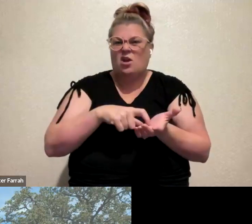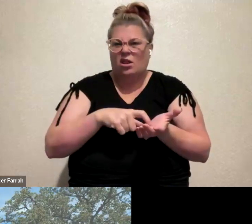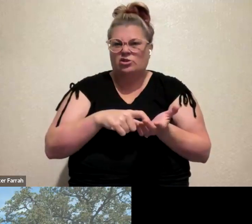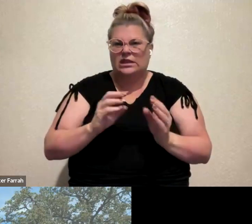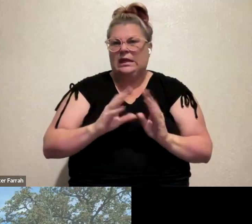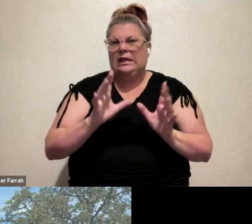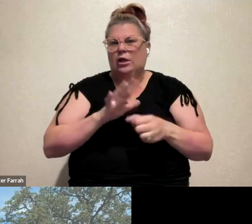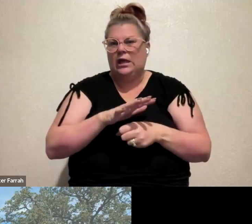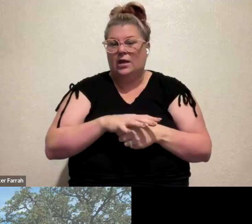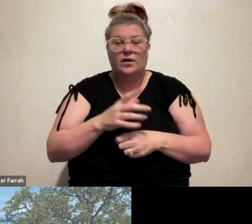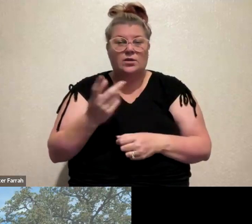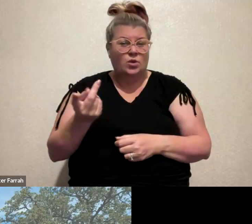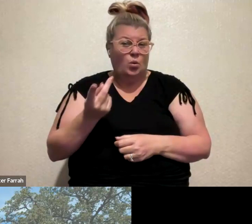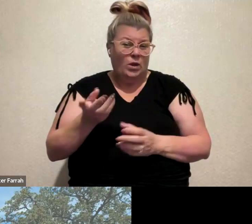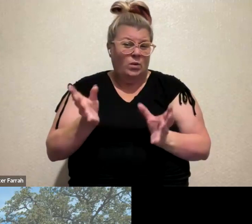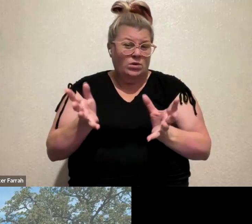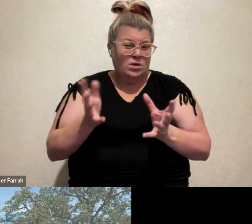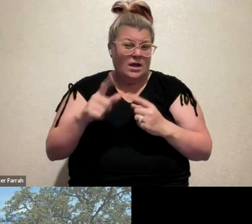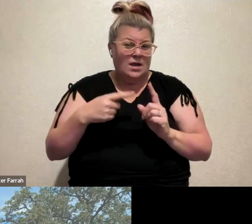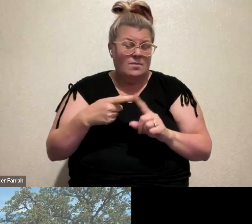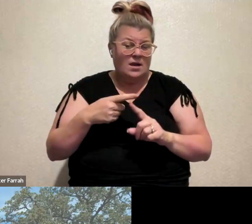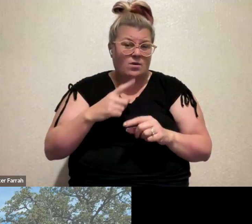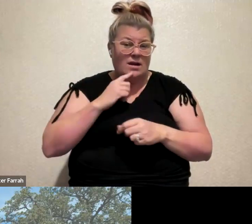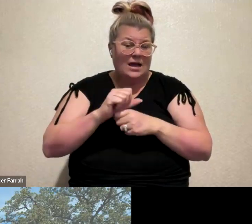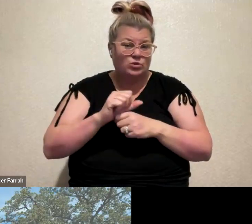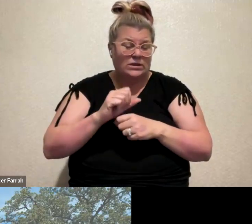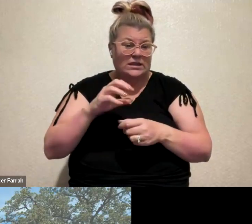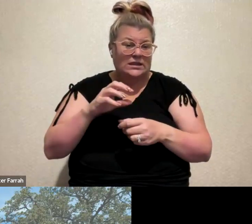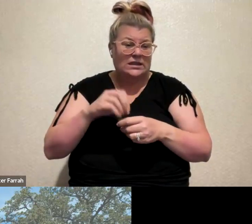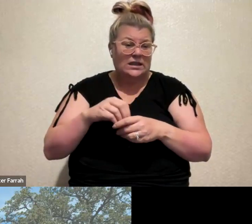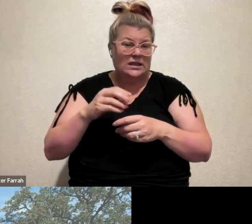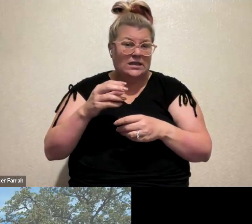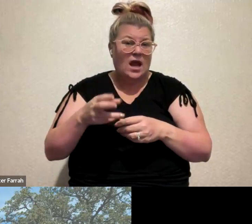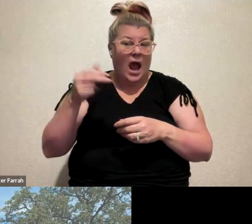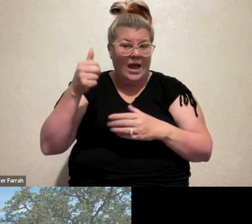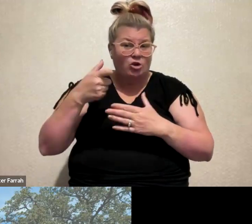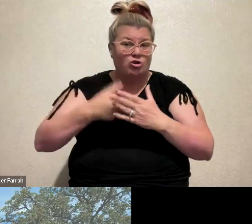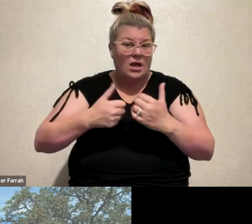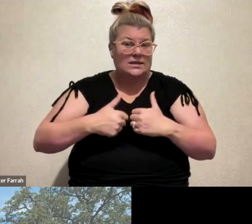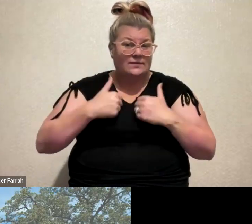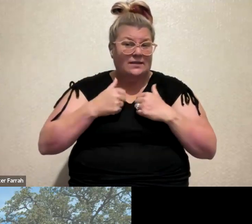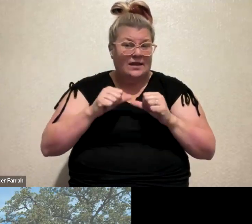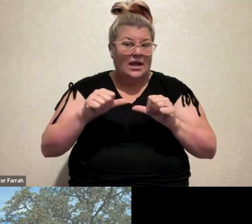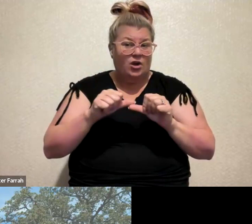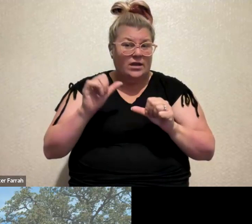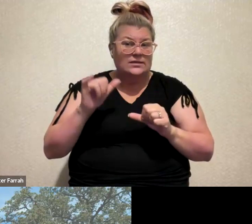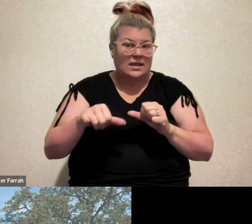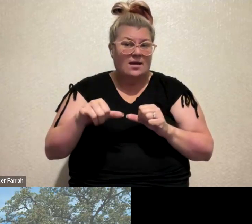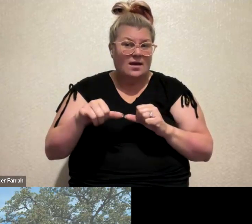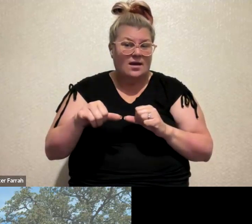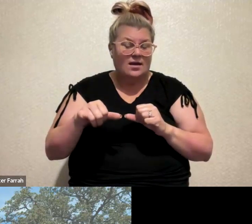we were talking Scott about actually in higher cost of living areas that it would be lower to,